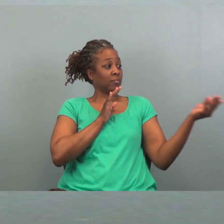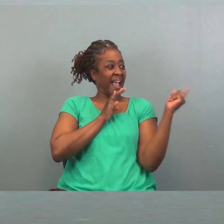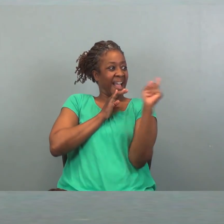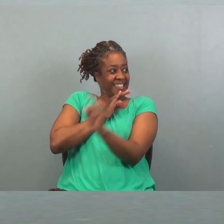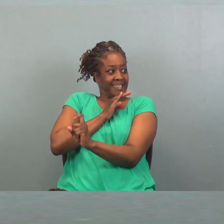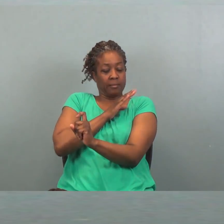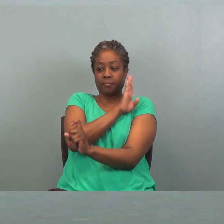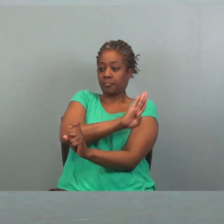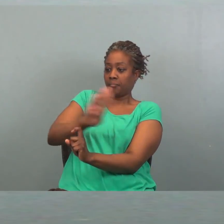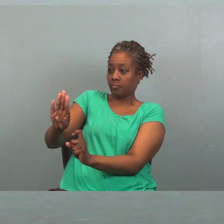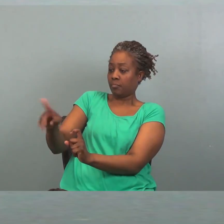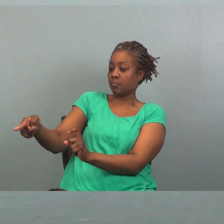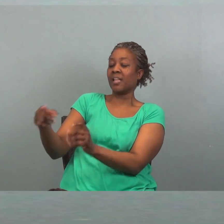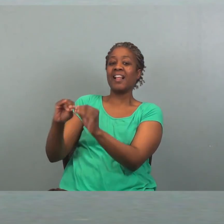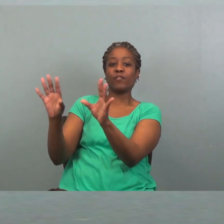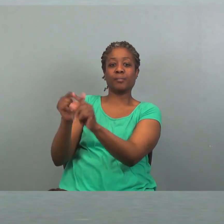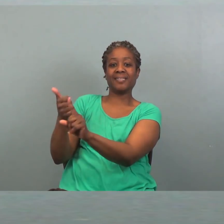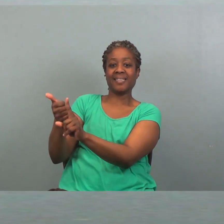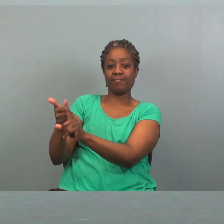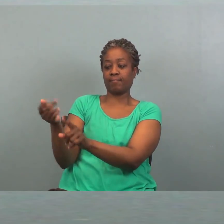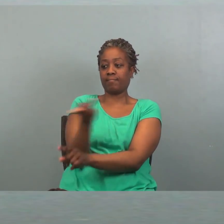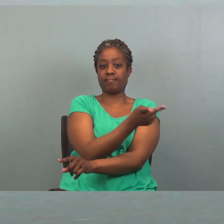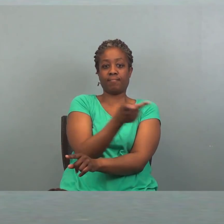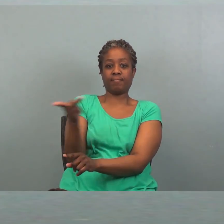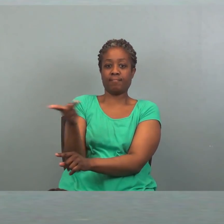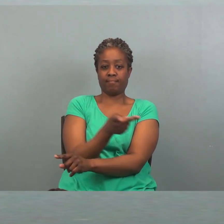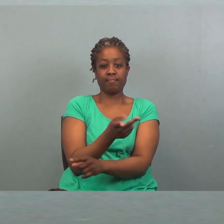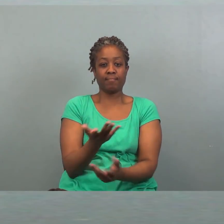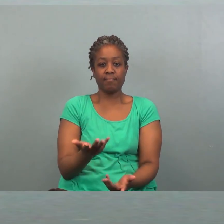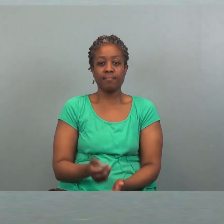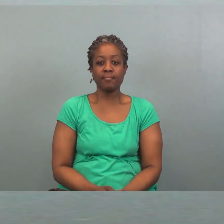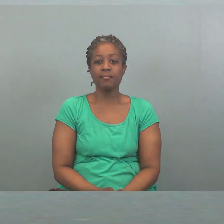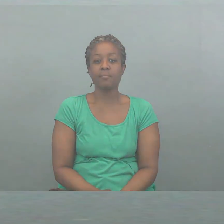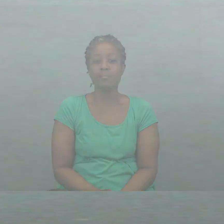direct the provider to ask the client to clarify themselves, rather than stepping in.